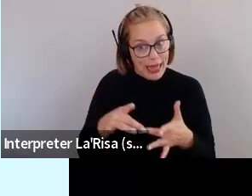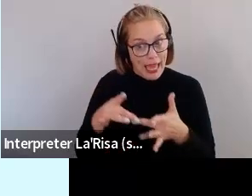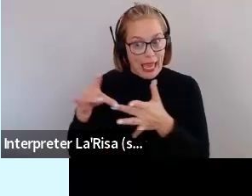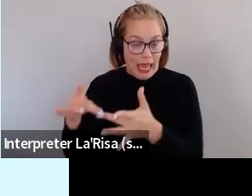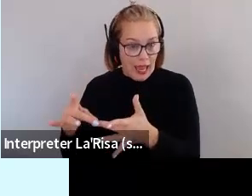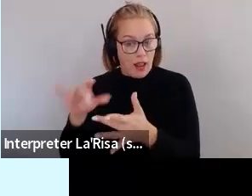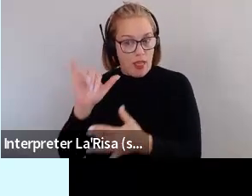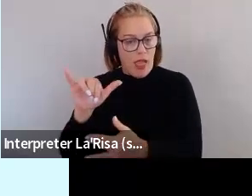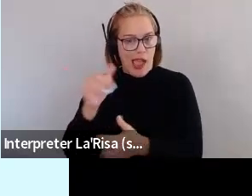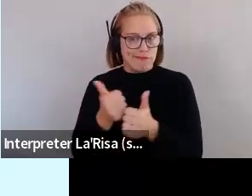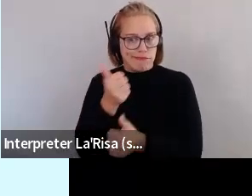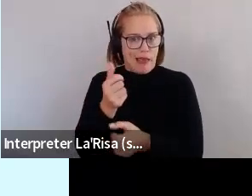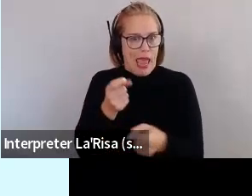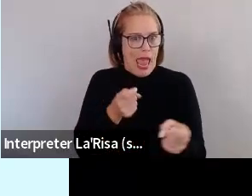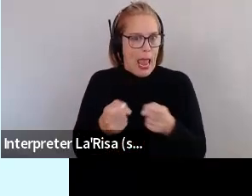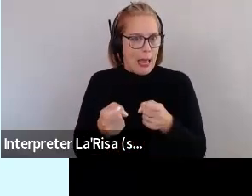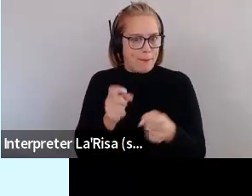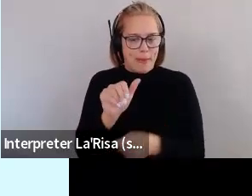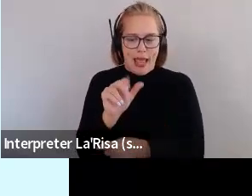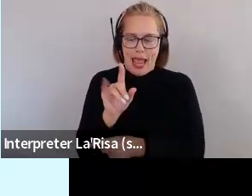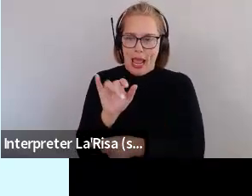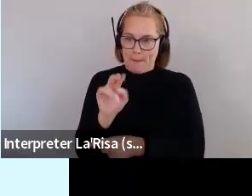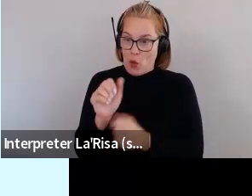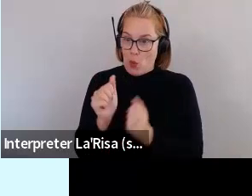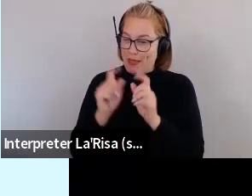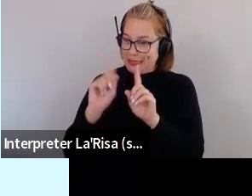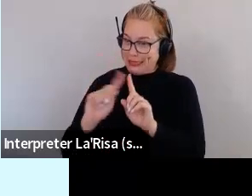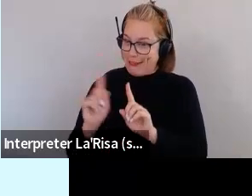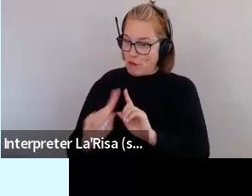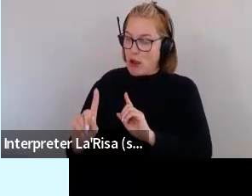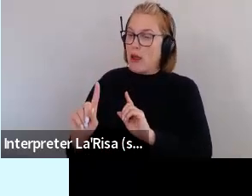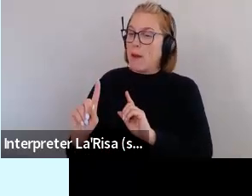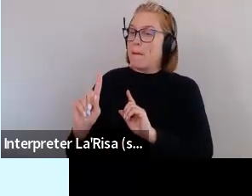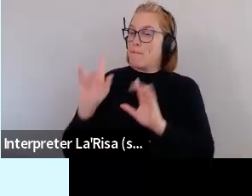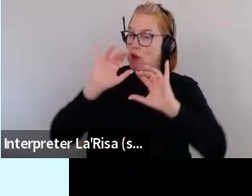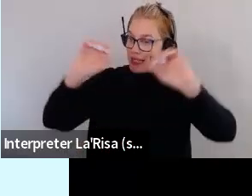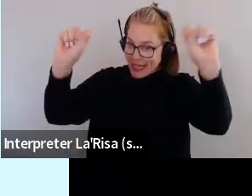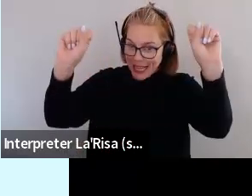the world institute on disability market which we don't have in here, I